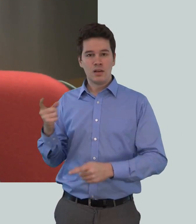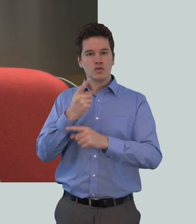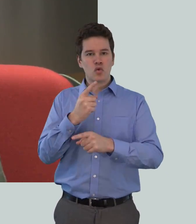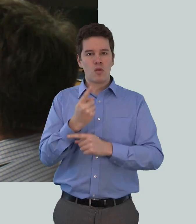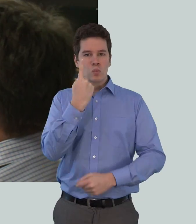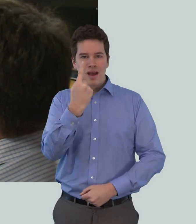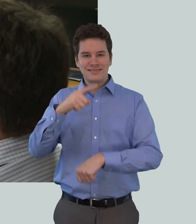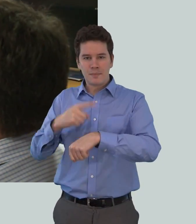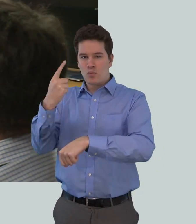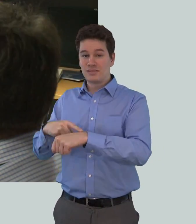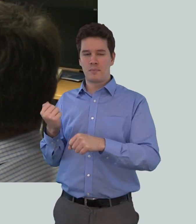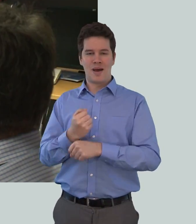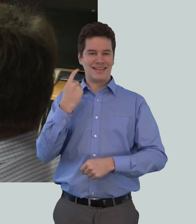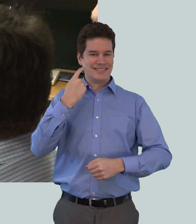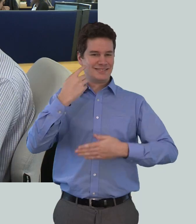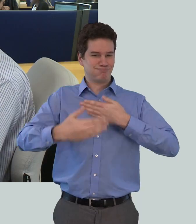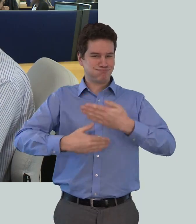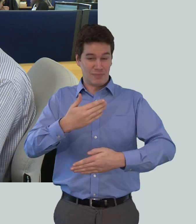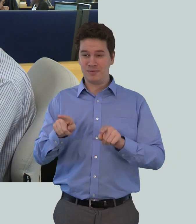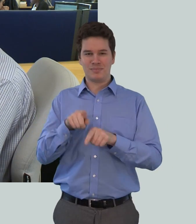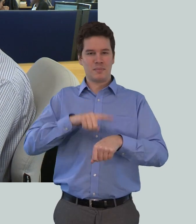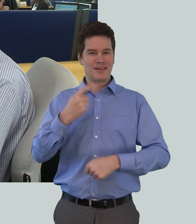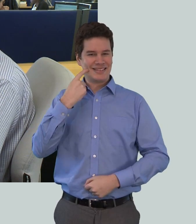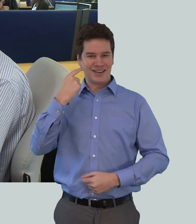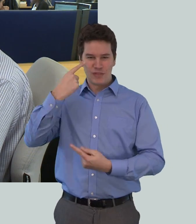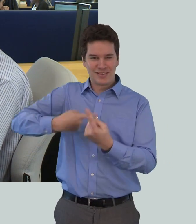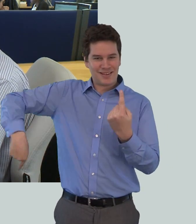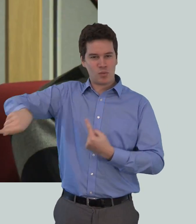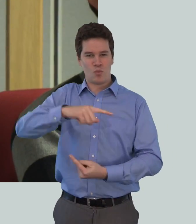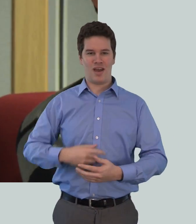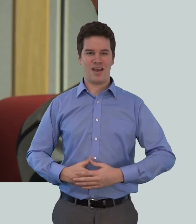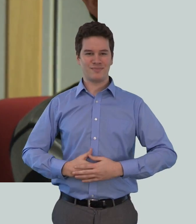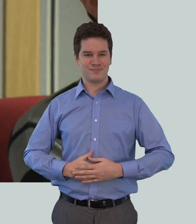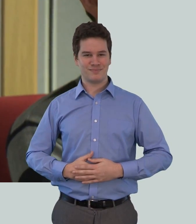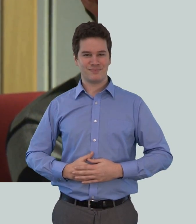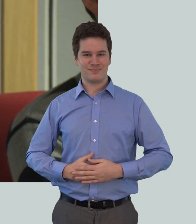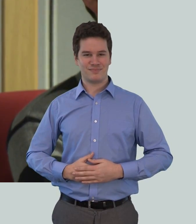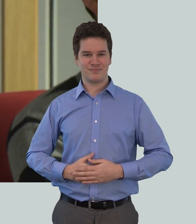That makes things, a) a lot easier for me but also makes it easier for everyone else too.